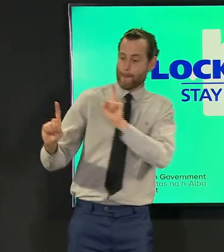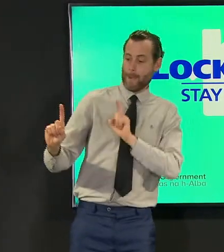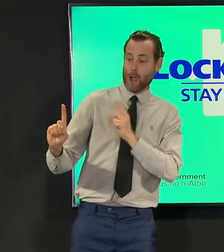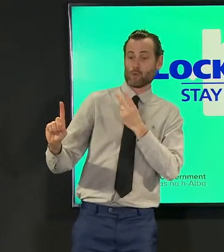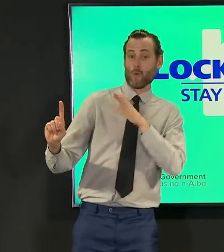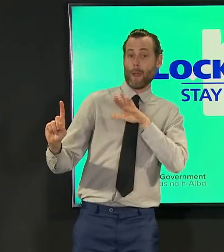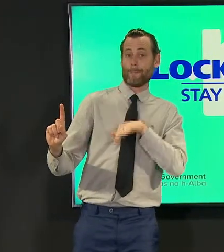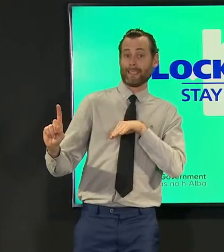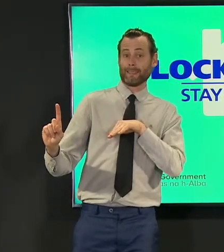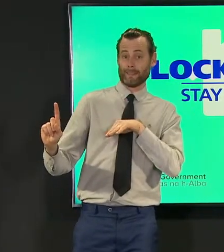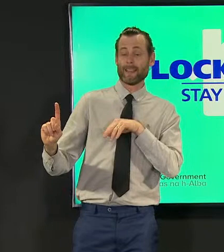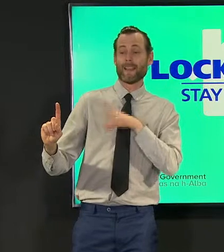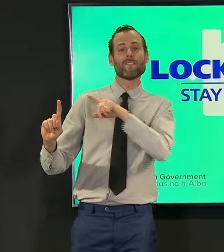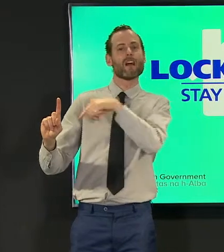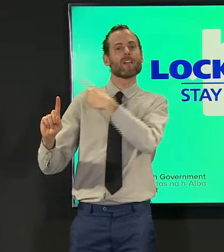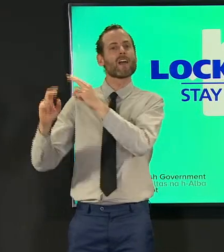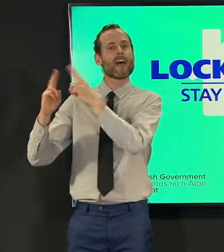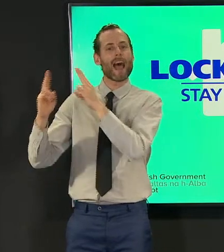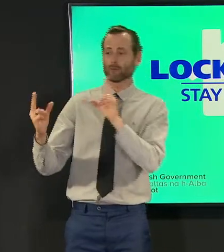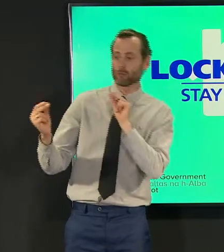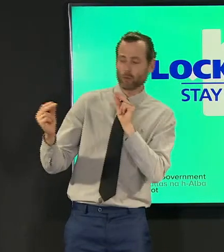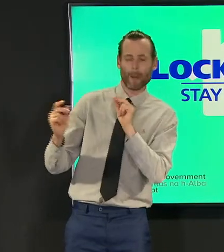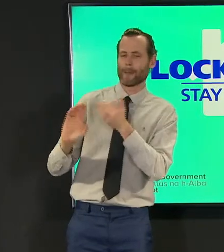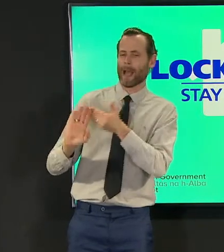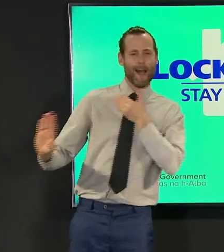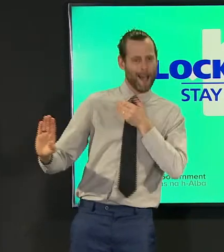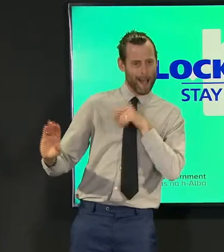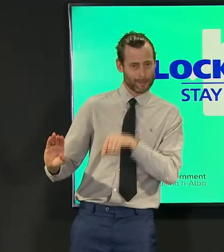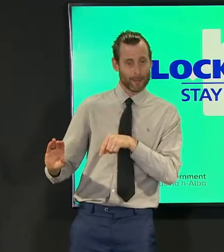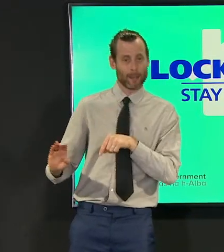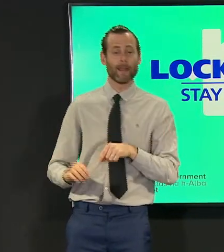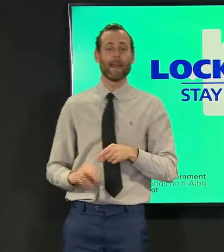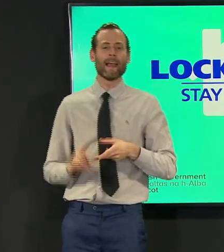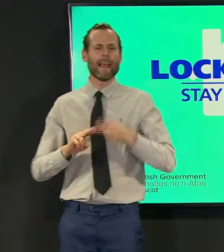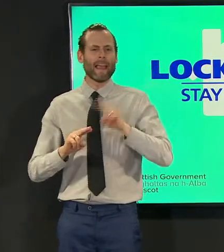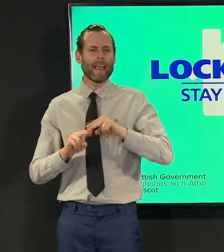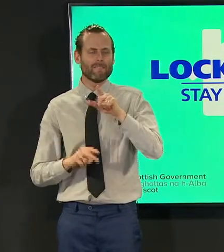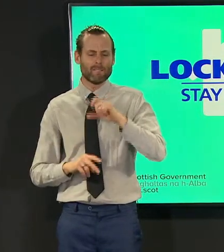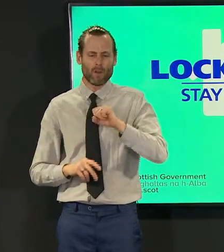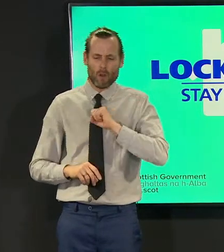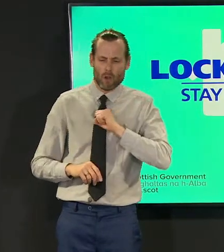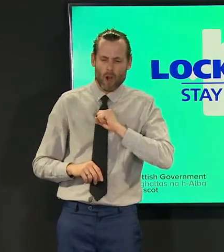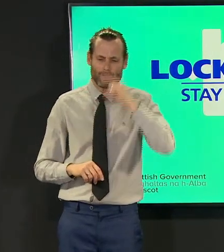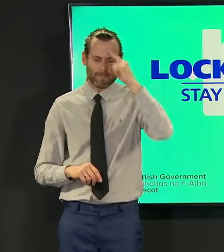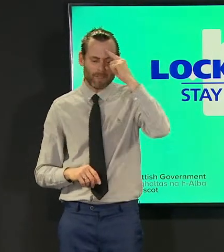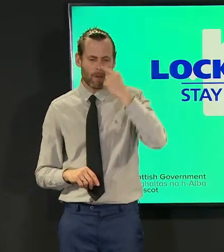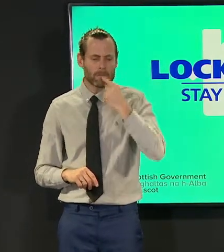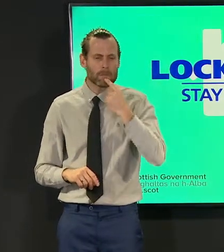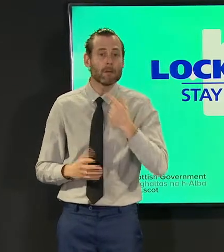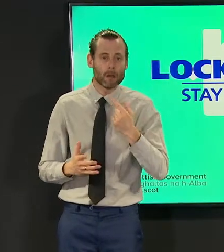from another household and self-isolate and book a test if you have symptoms above all else